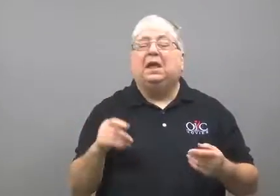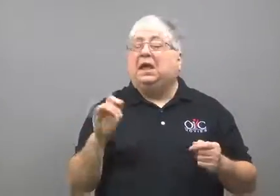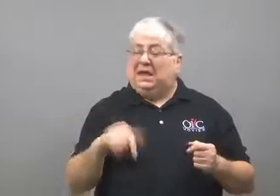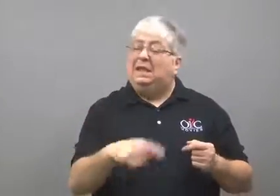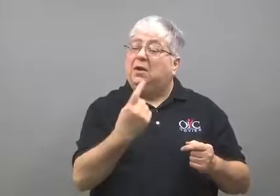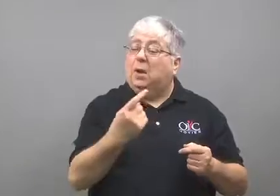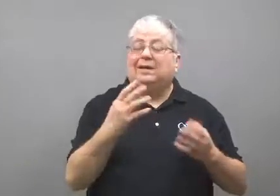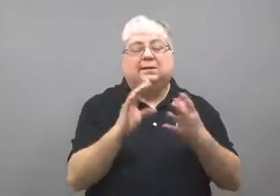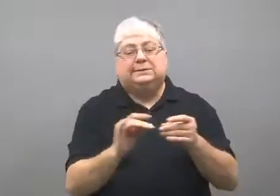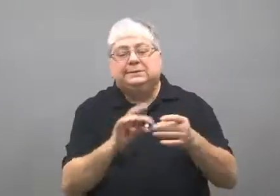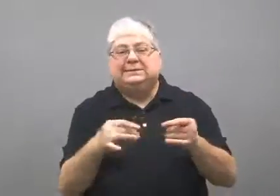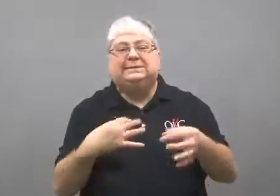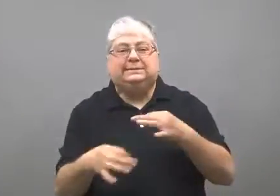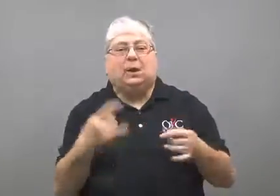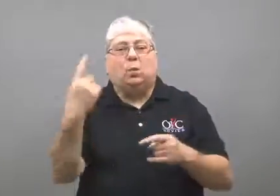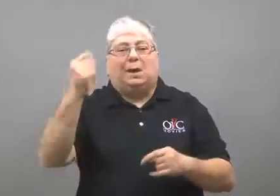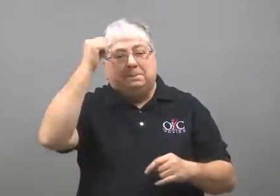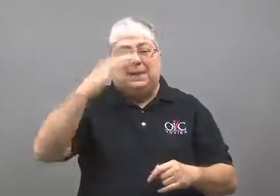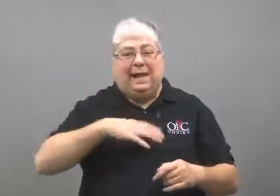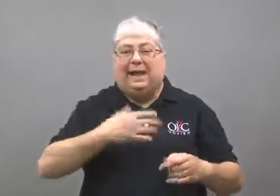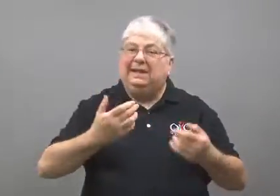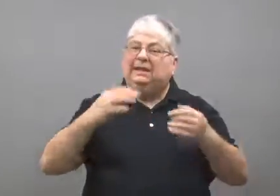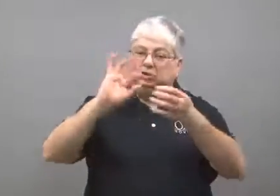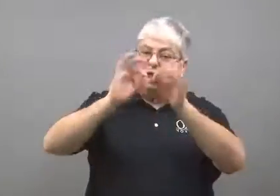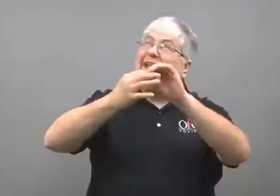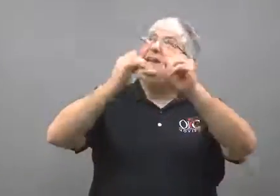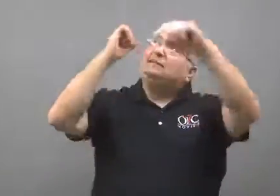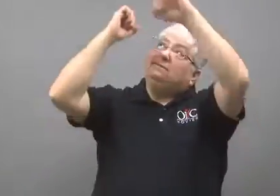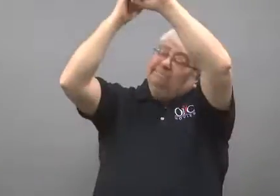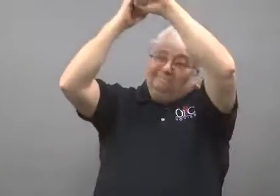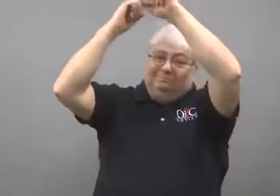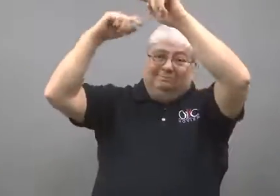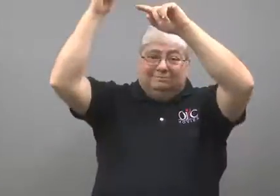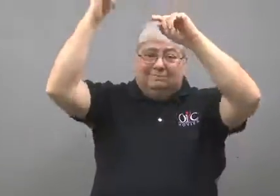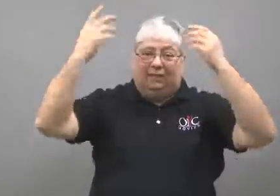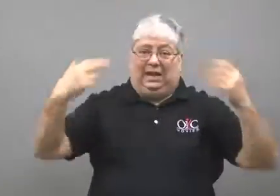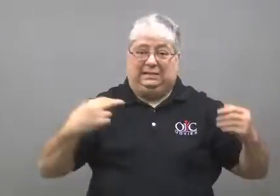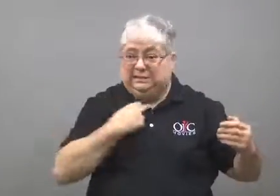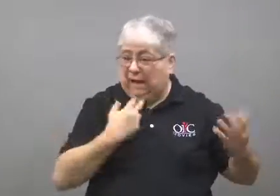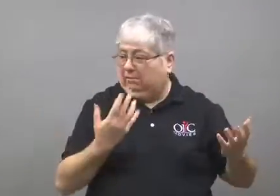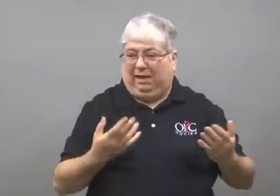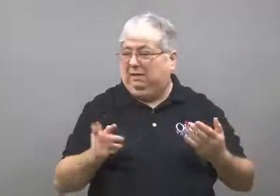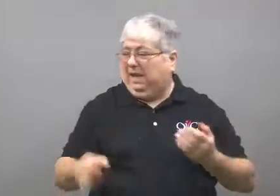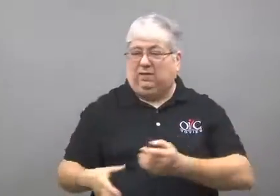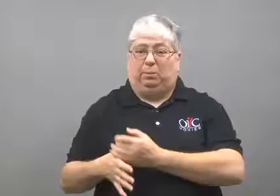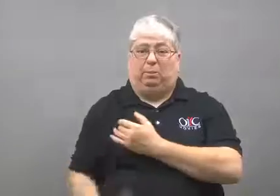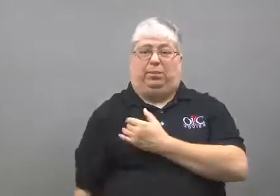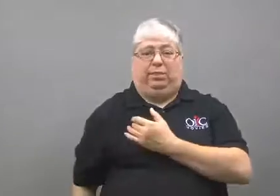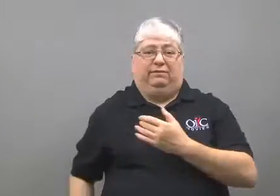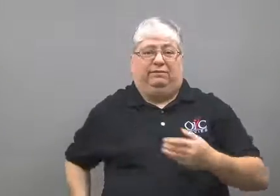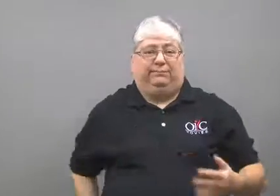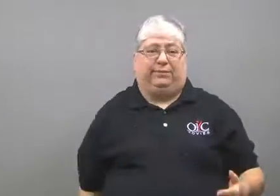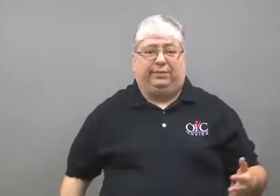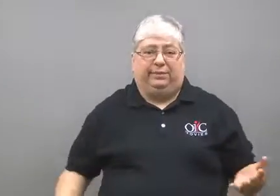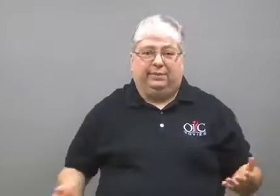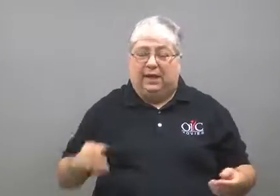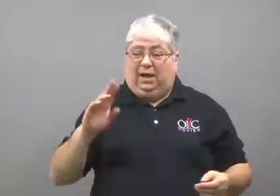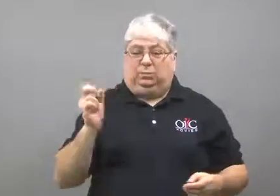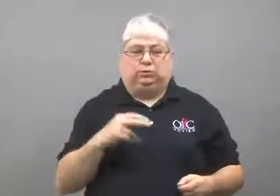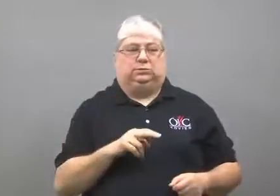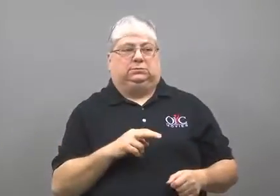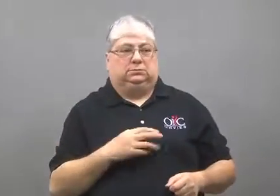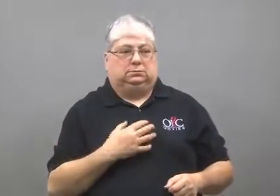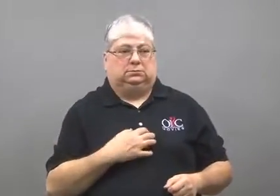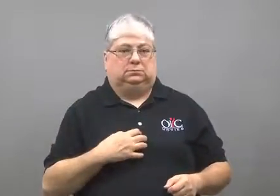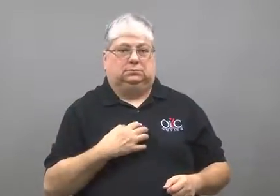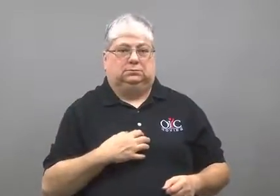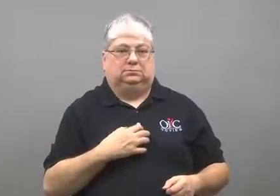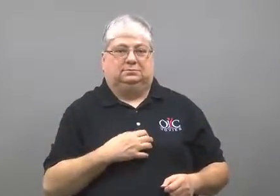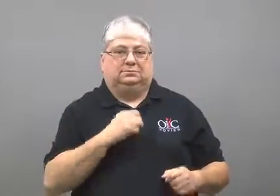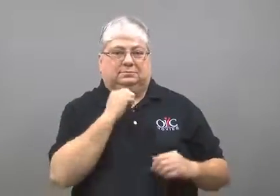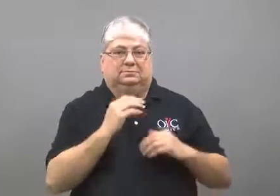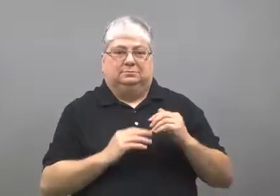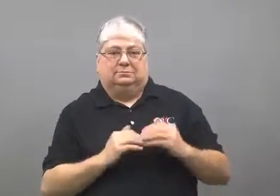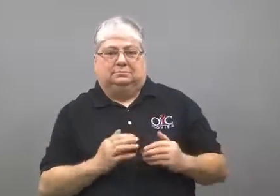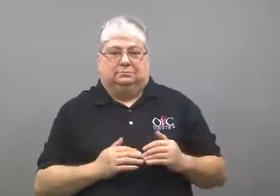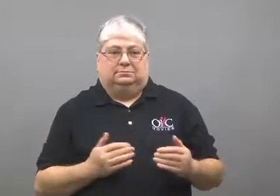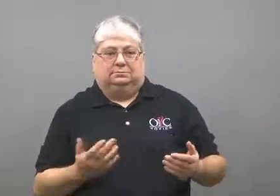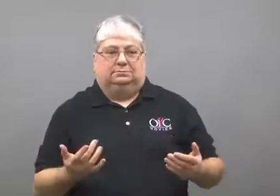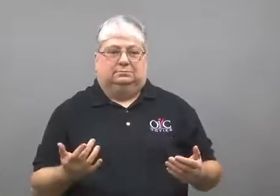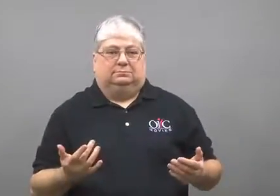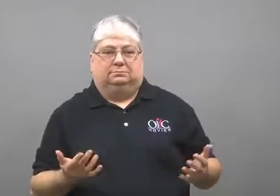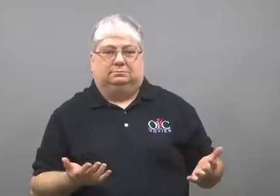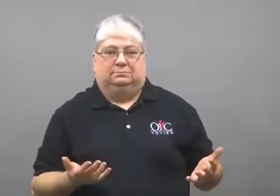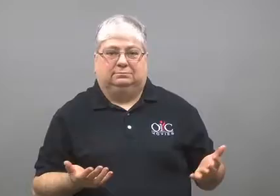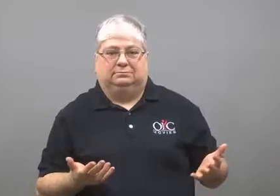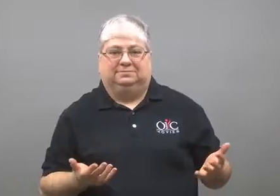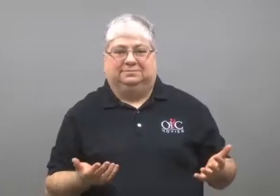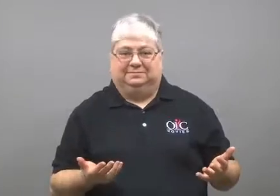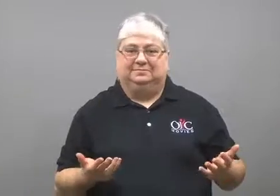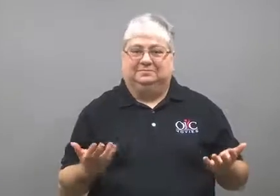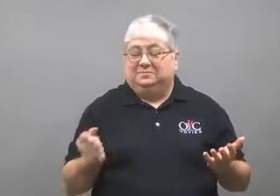When told of one detainee being chained to the ceiling and forced to defecate on himself,